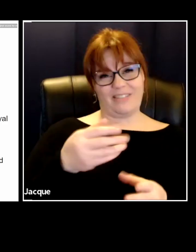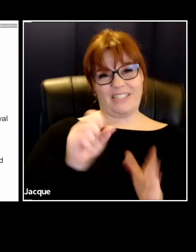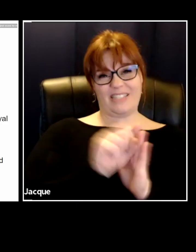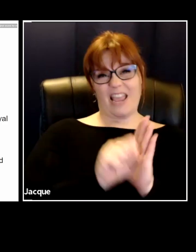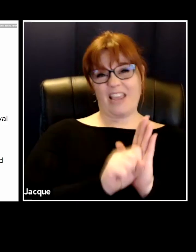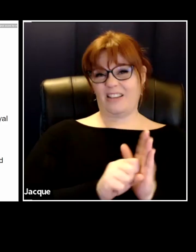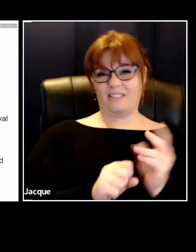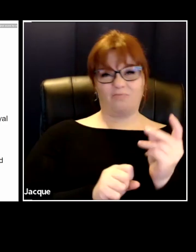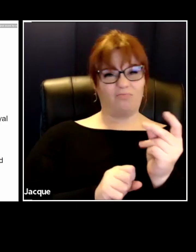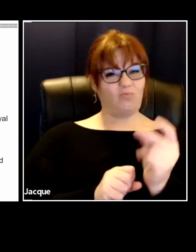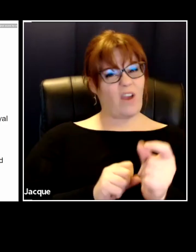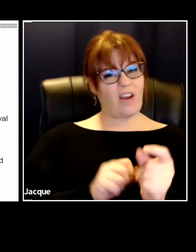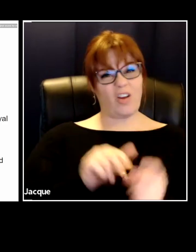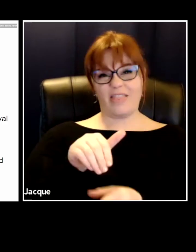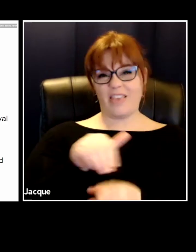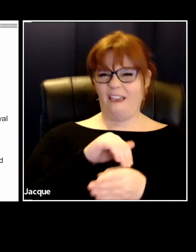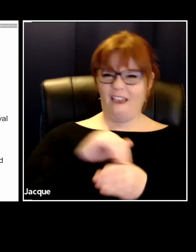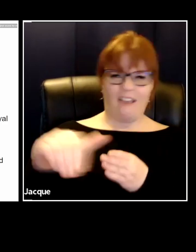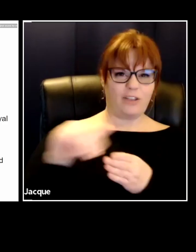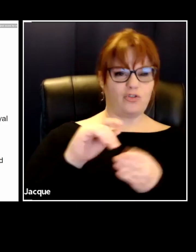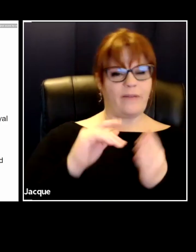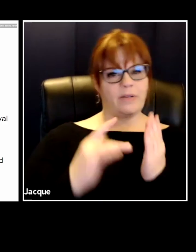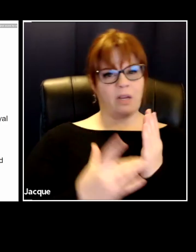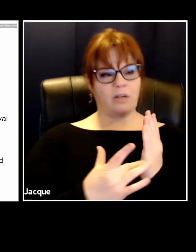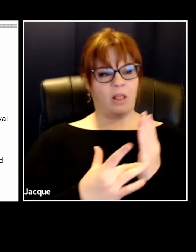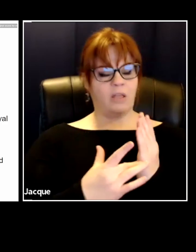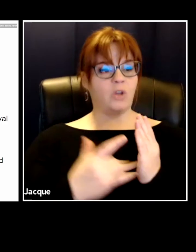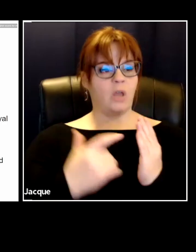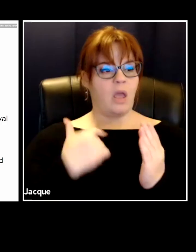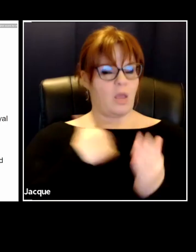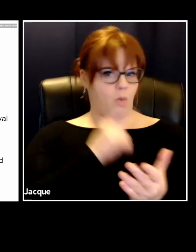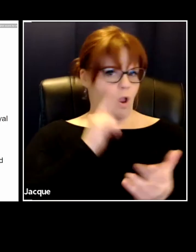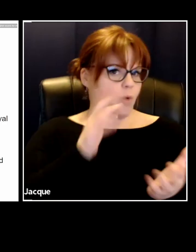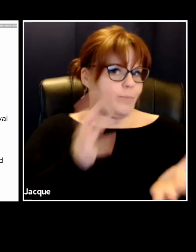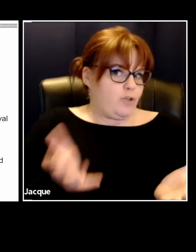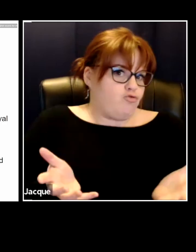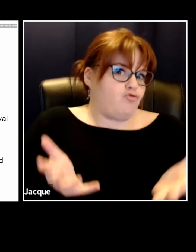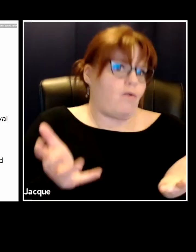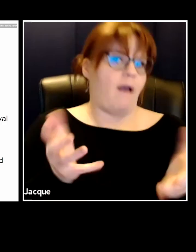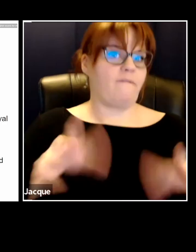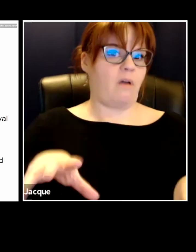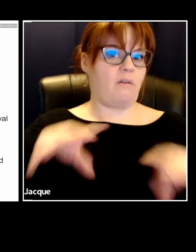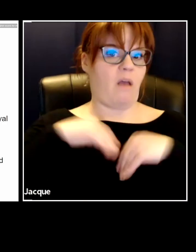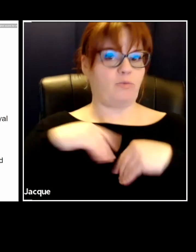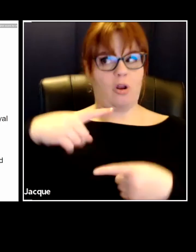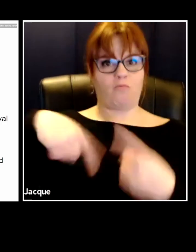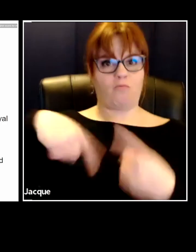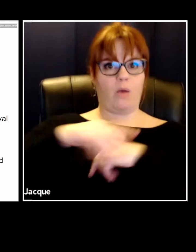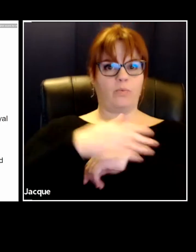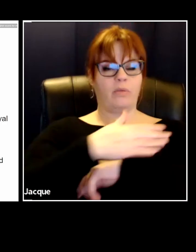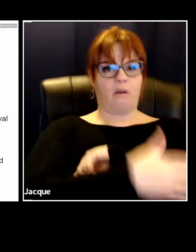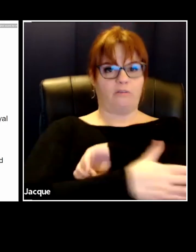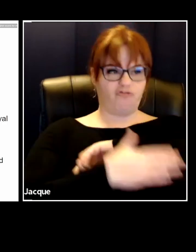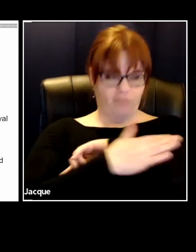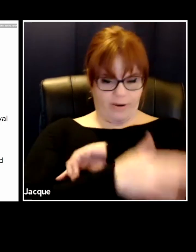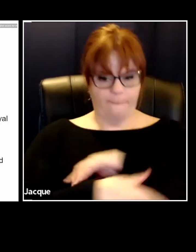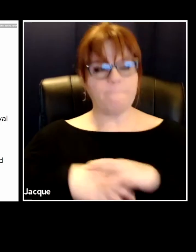hoping to kind of um drive adoption around the country. Um we're doing that in part through